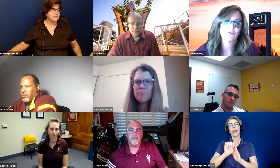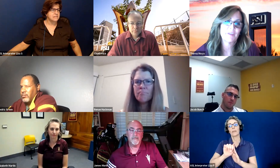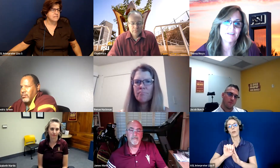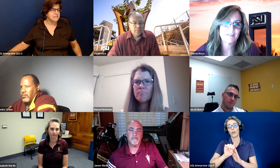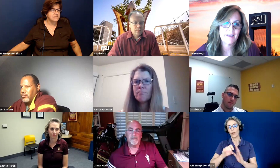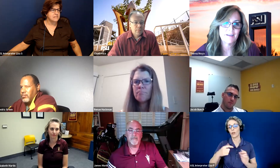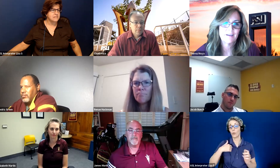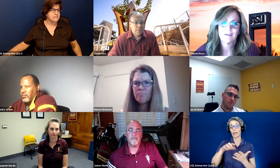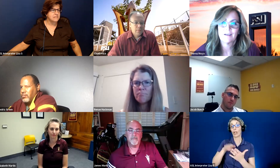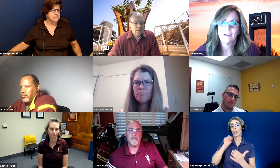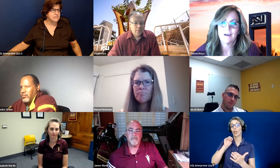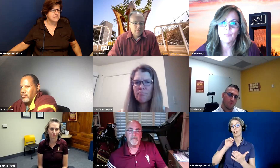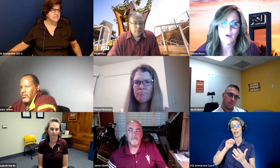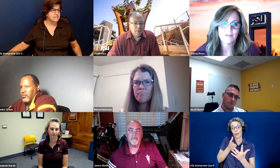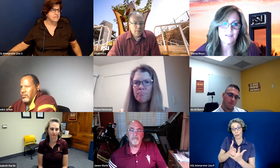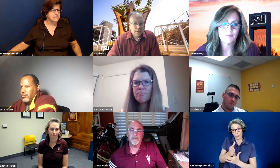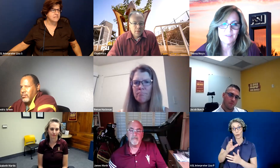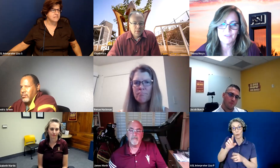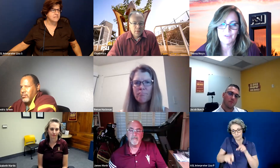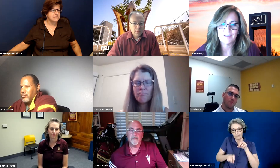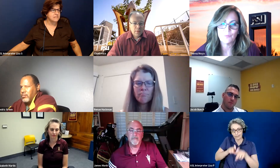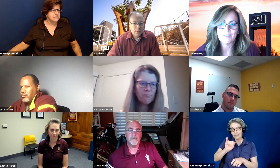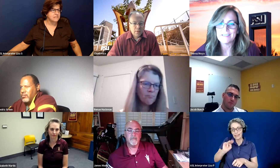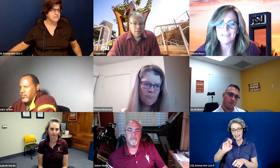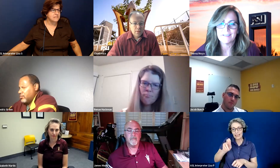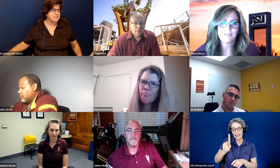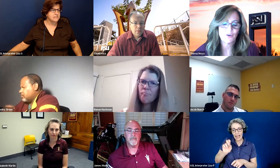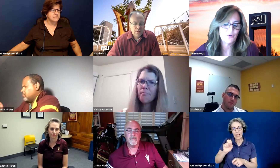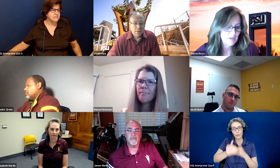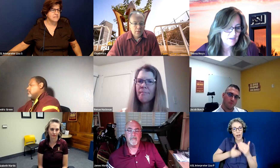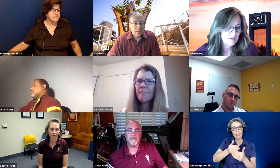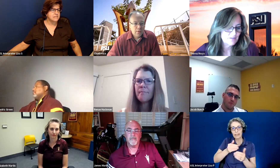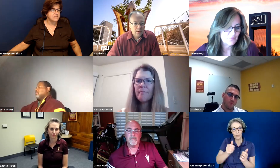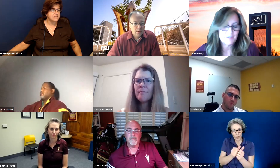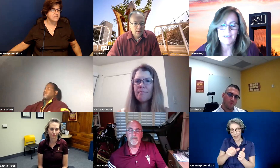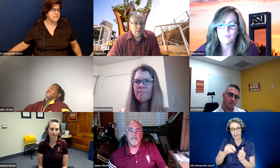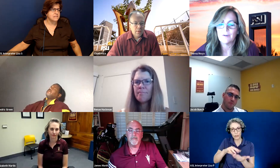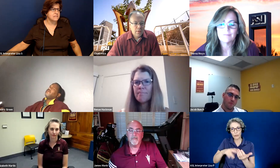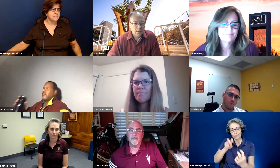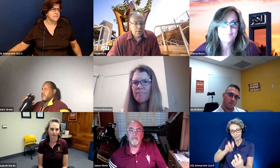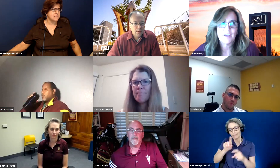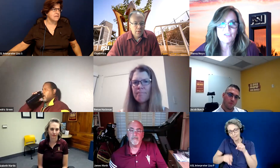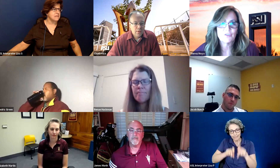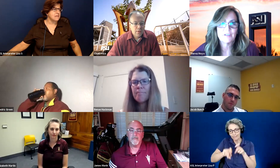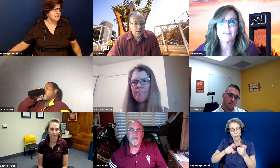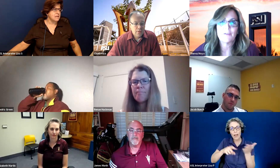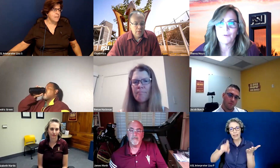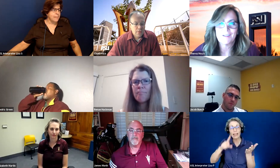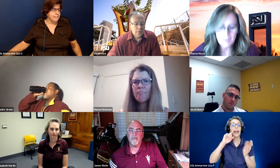through the intake process with the student what's needed. So, for example, a student in everyone else,